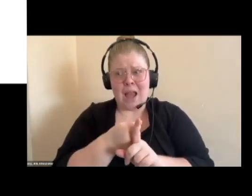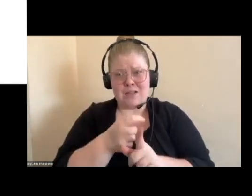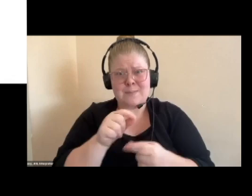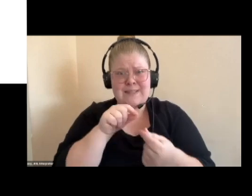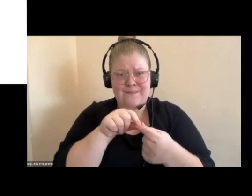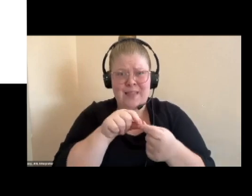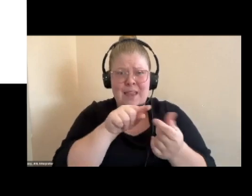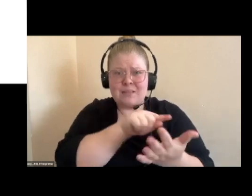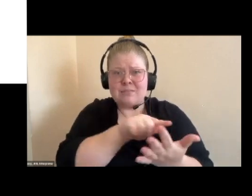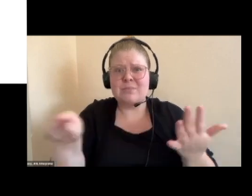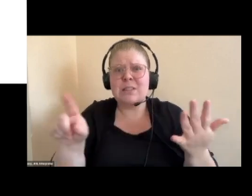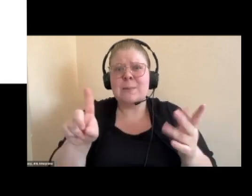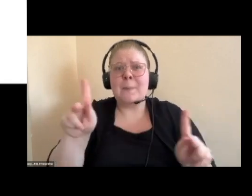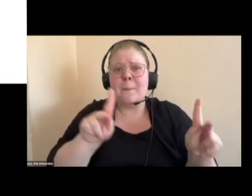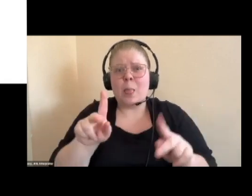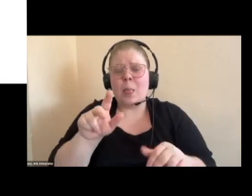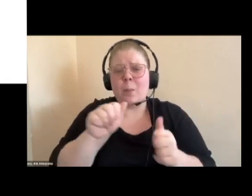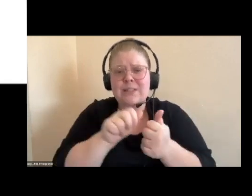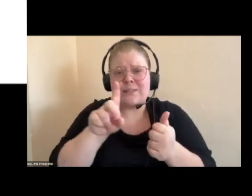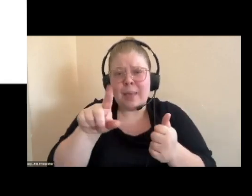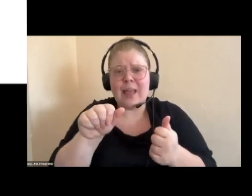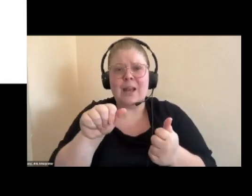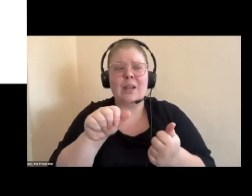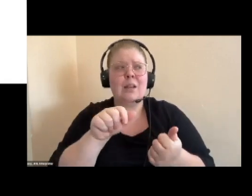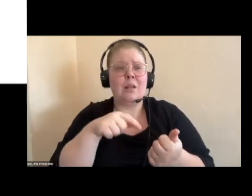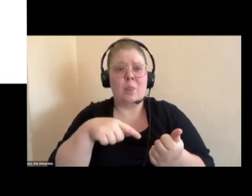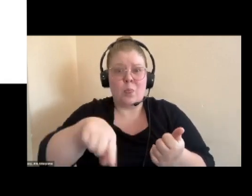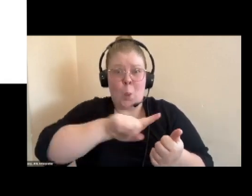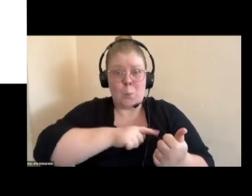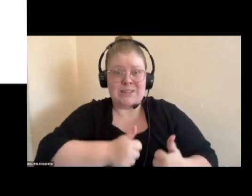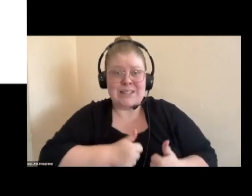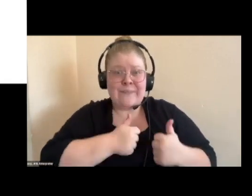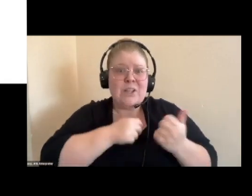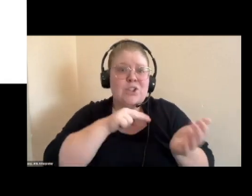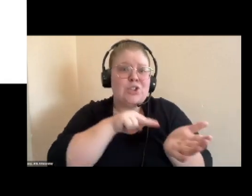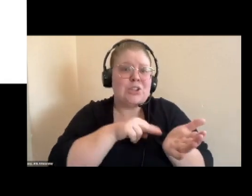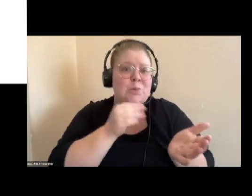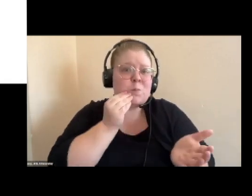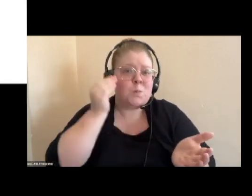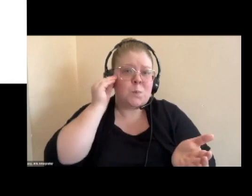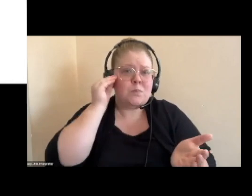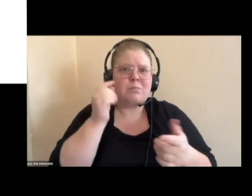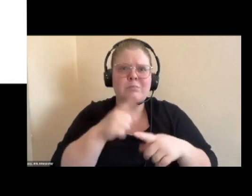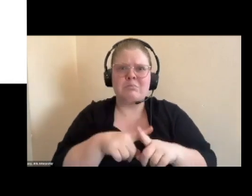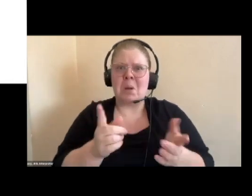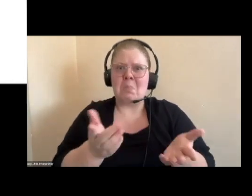particularly people living in nursing homes. But we know very little about the impact